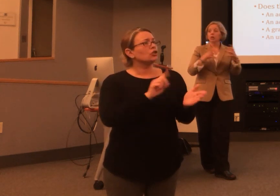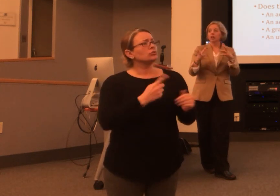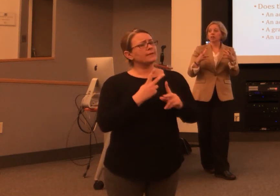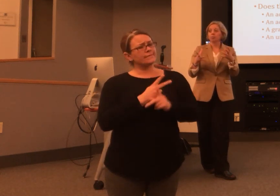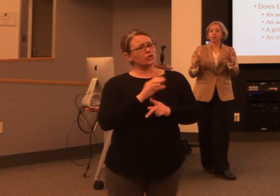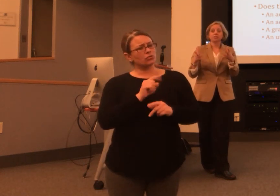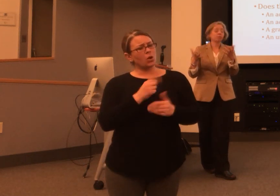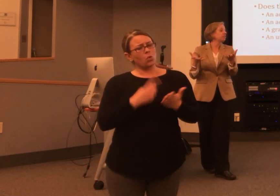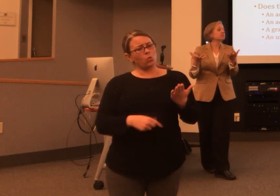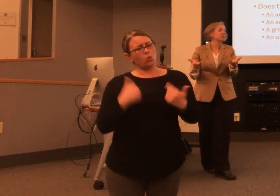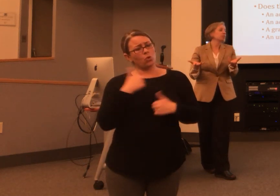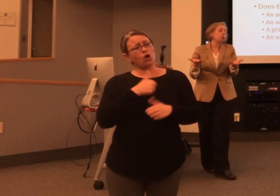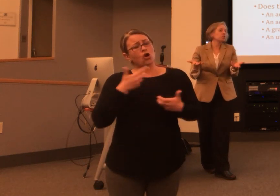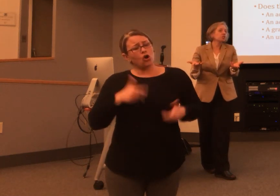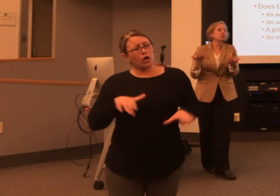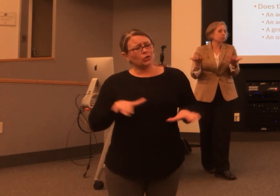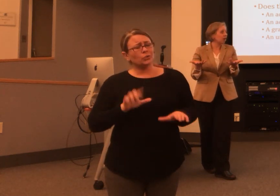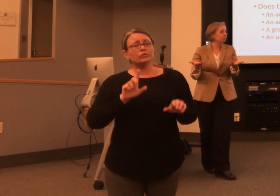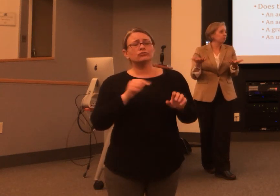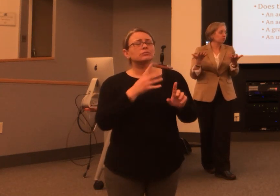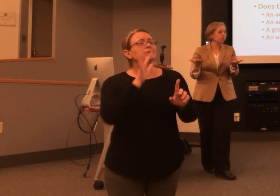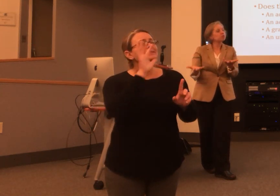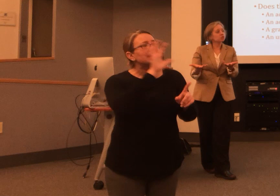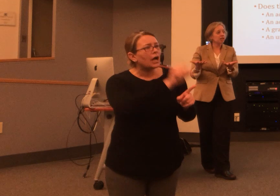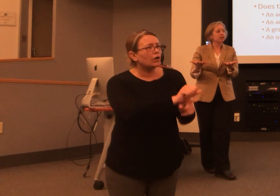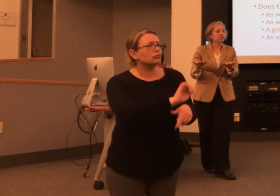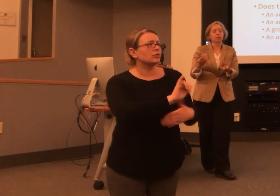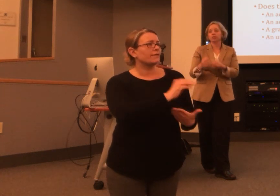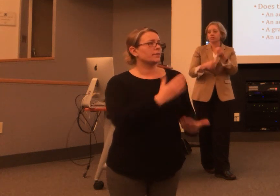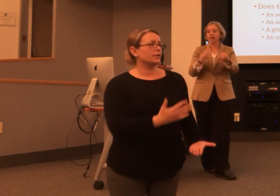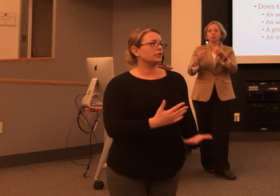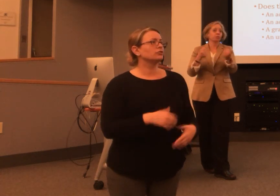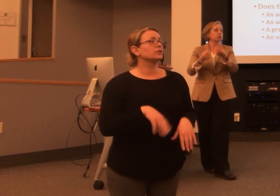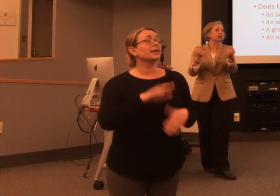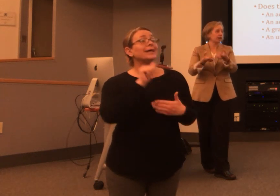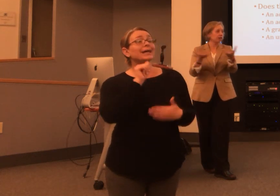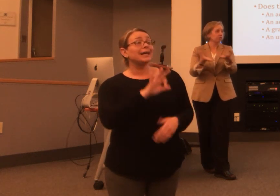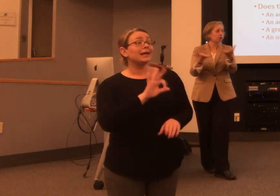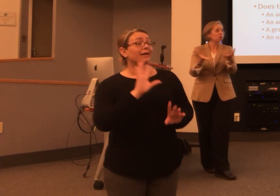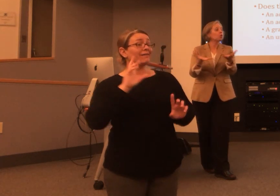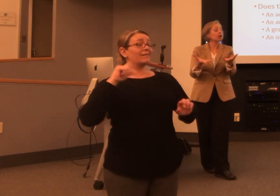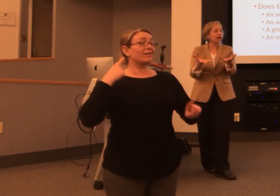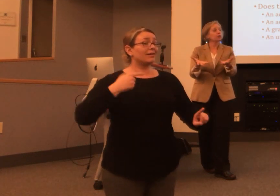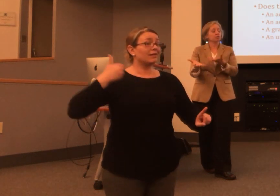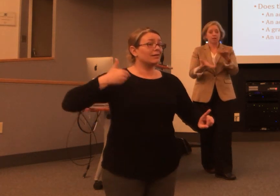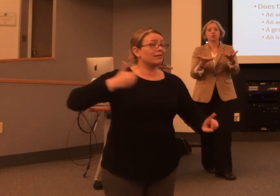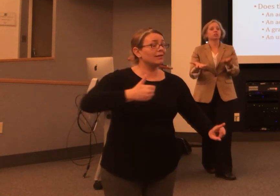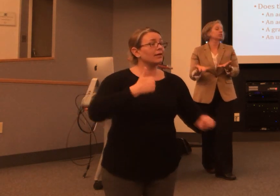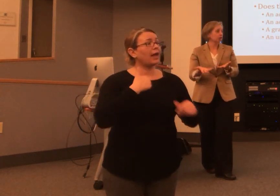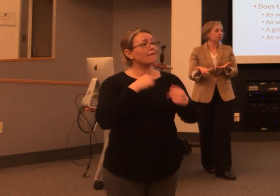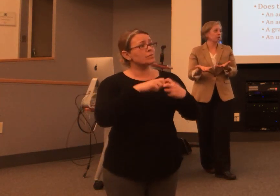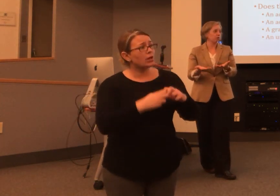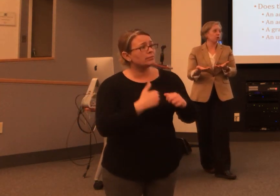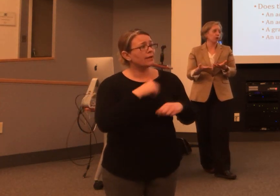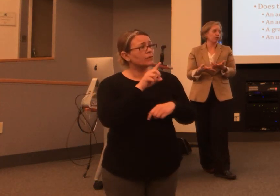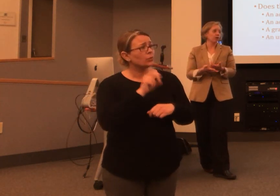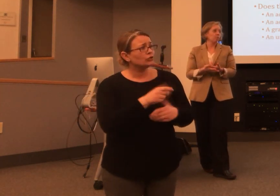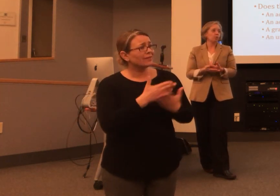And where are there grays in places that questions, or problems, or misunderstandings have arisen, that where we try to kind of work out to make sure it's clear going forward.